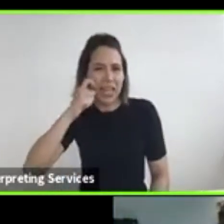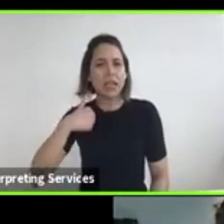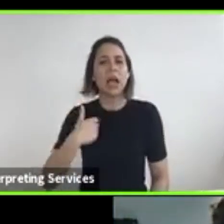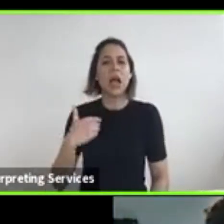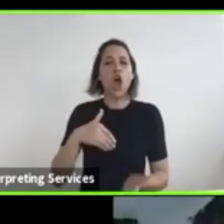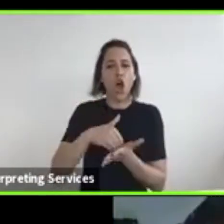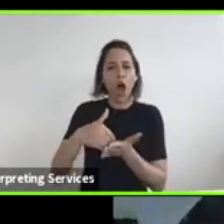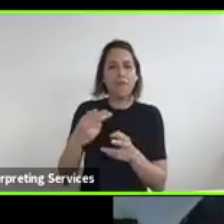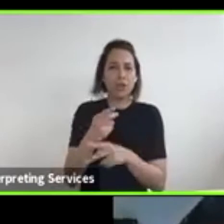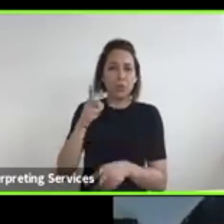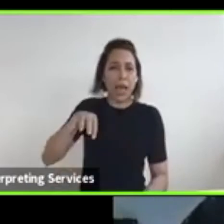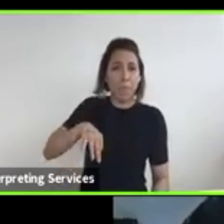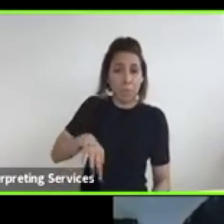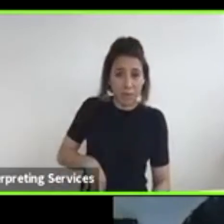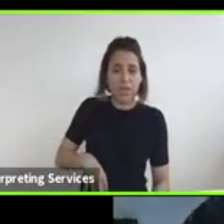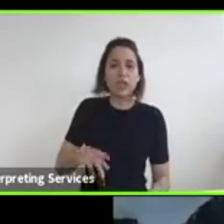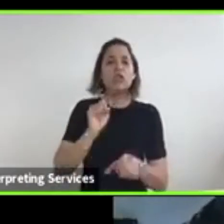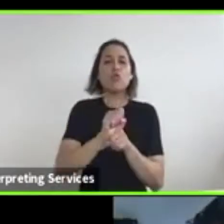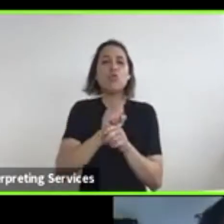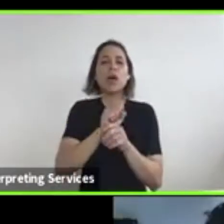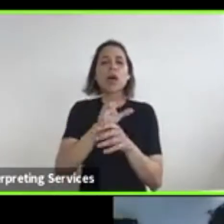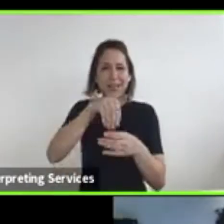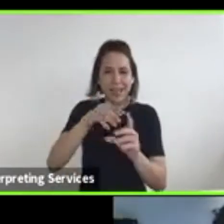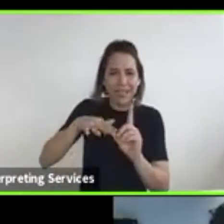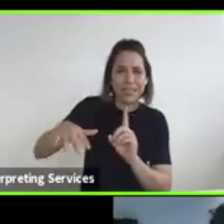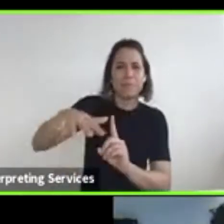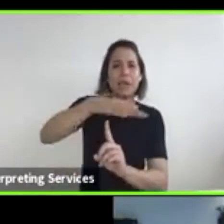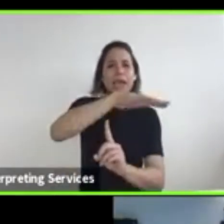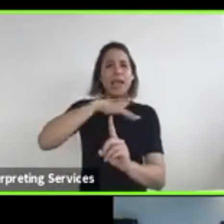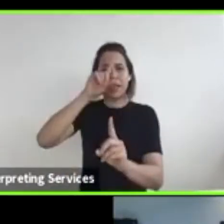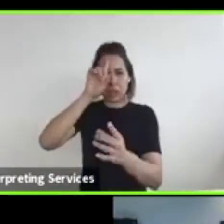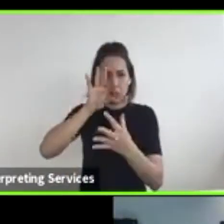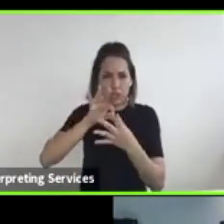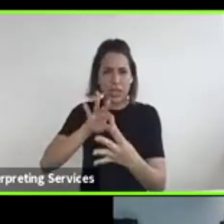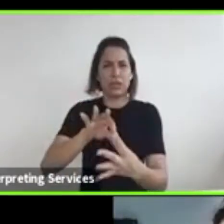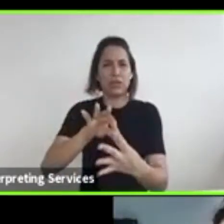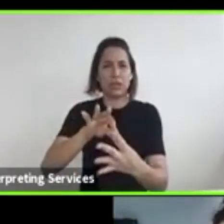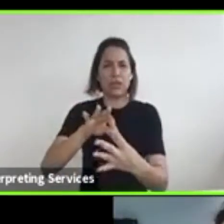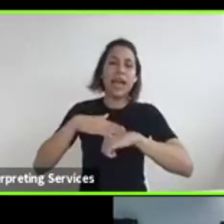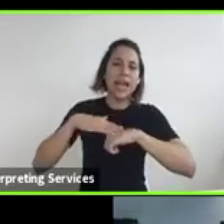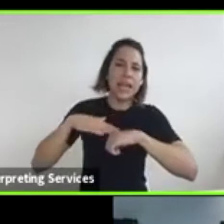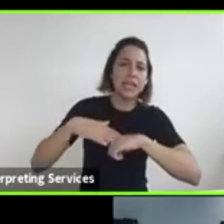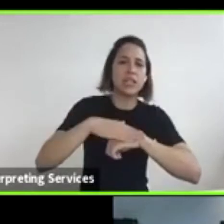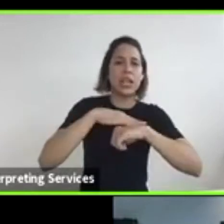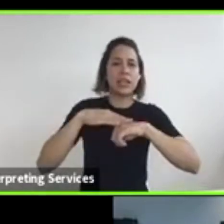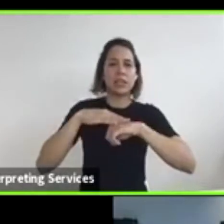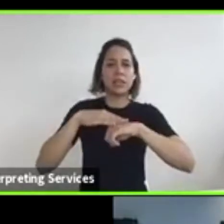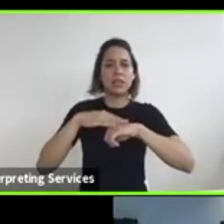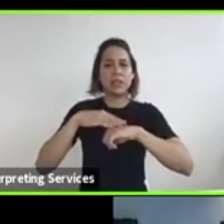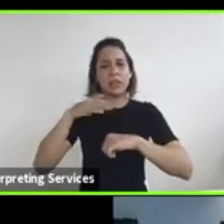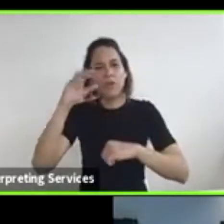AND TO CENTER INDIGENEITY, INDIGENOUS VOICES AND EXPERIENCES AND KNOWLEDGES AND